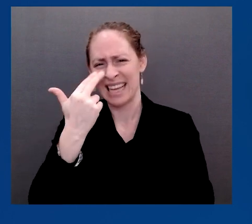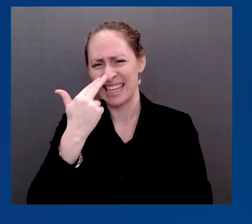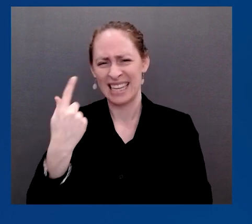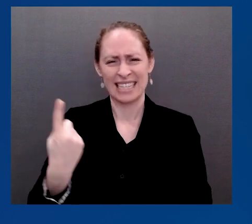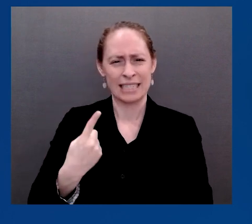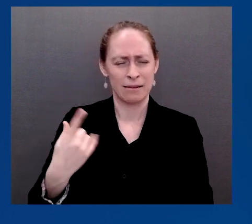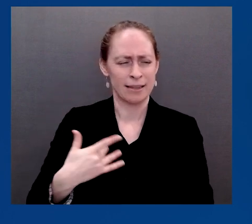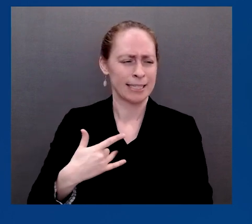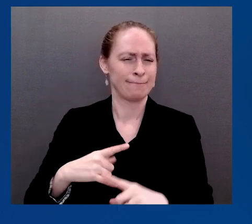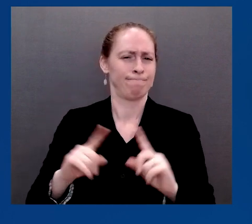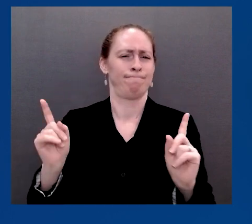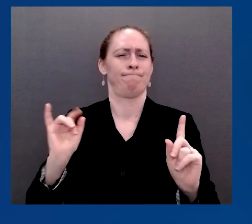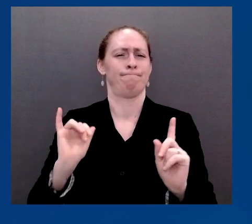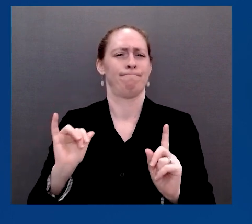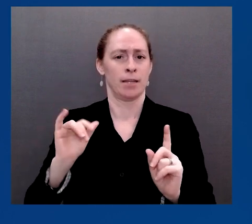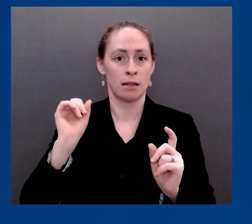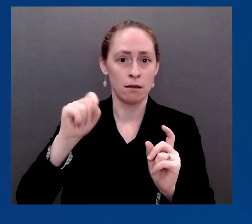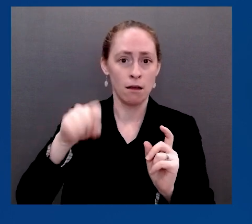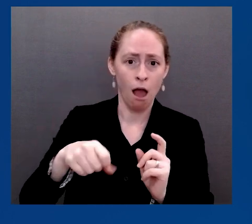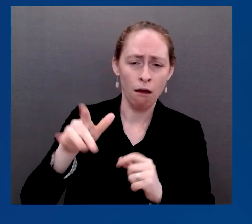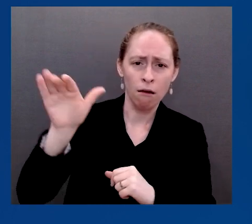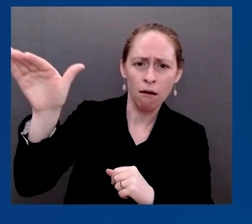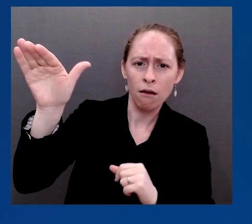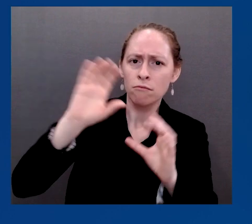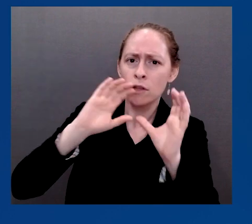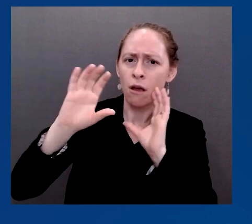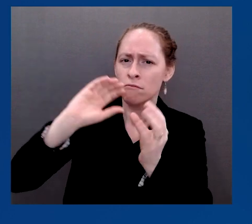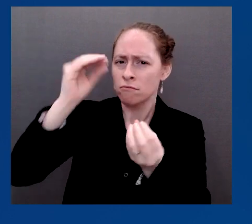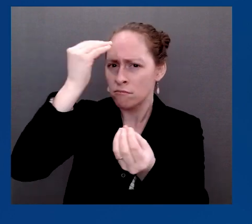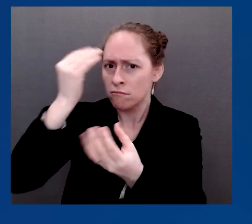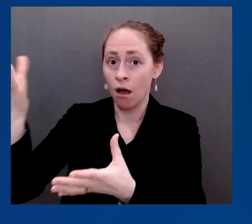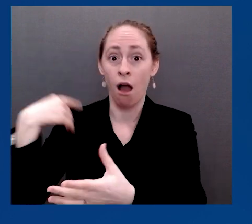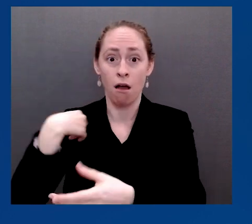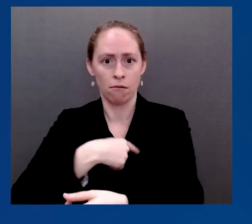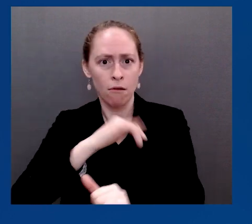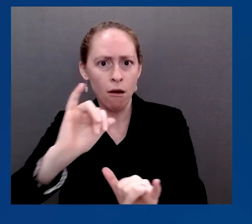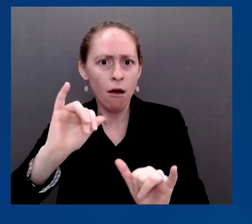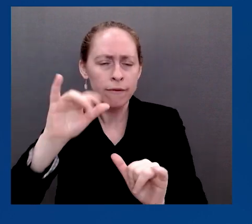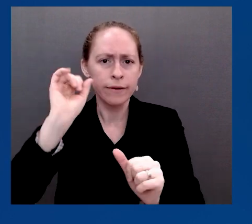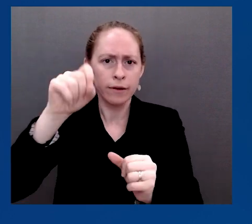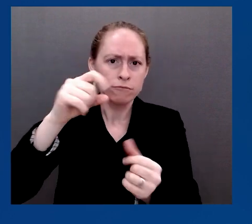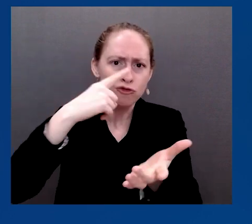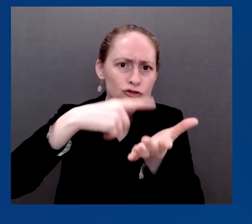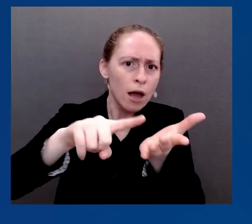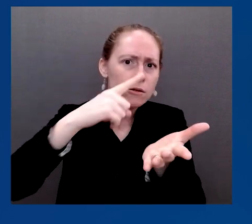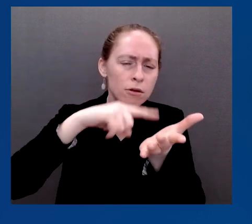state and local jurisdictions; academia; and healthcare -- has cast a wide and comprehensive net